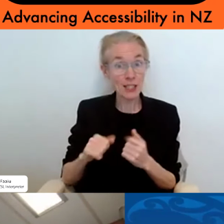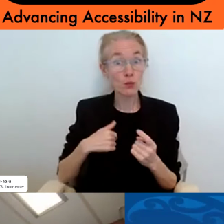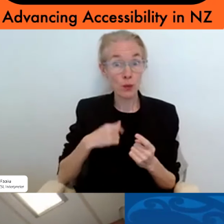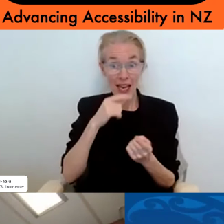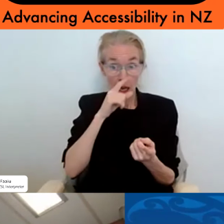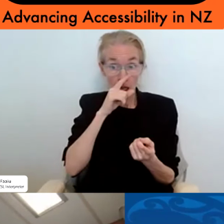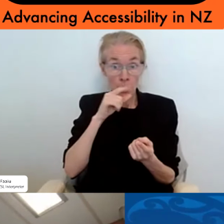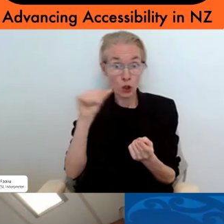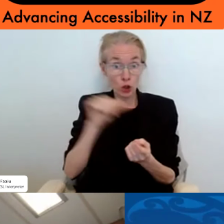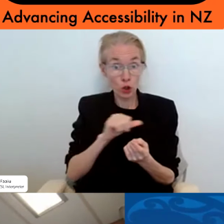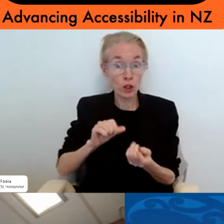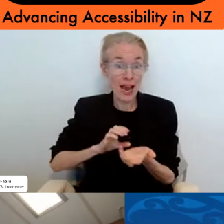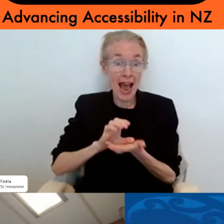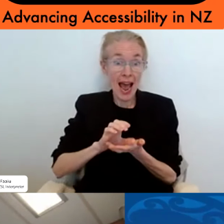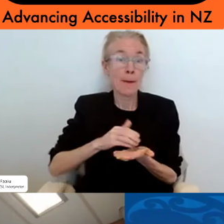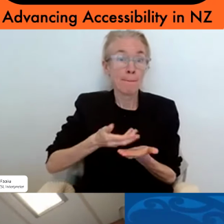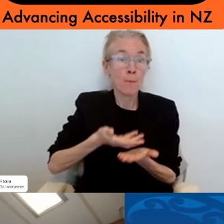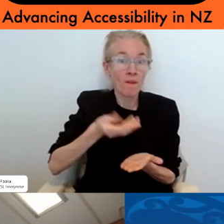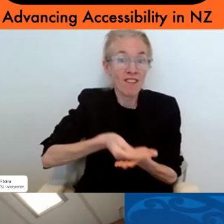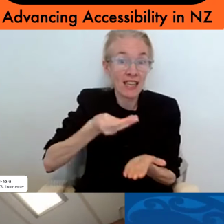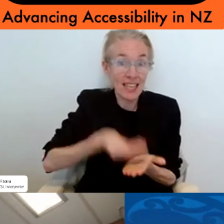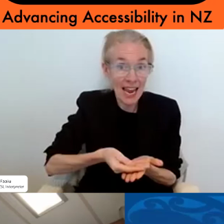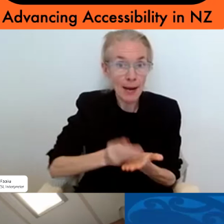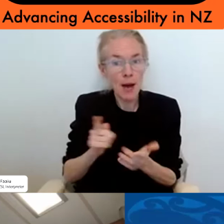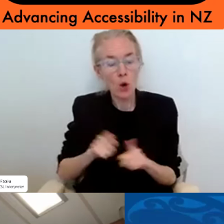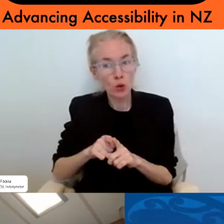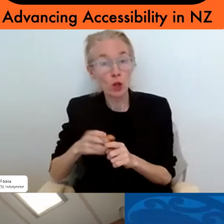that says if you don't perform properly, your building is closed